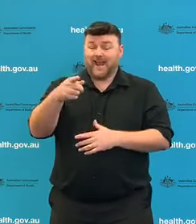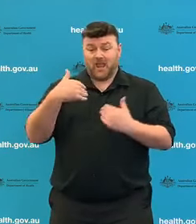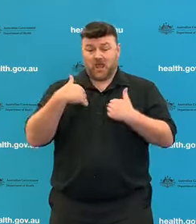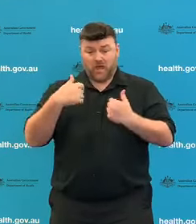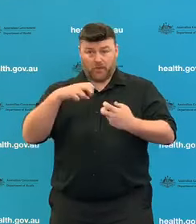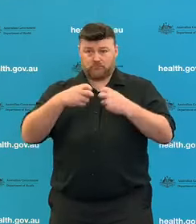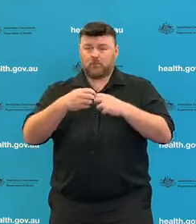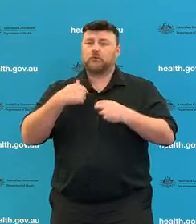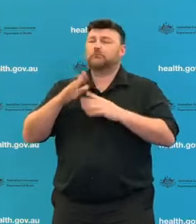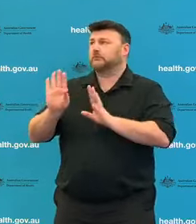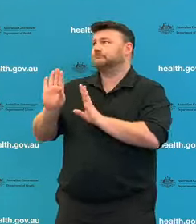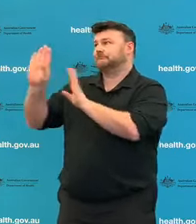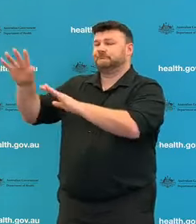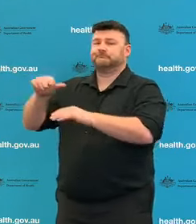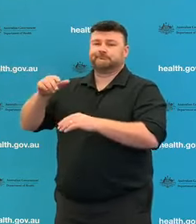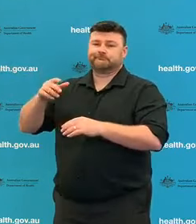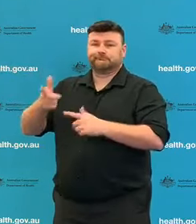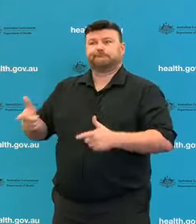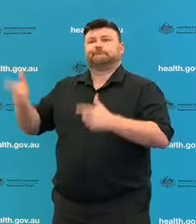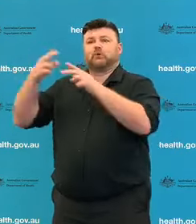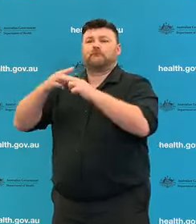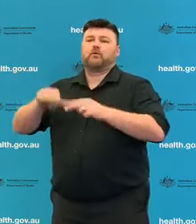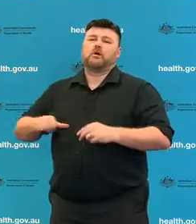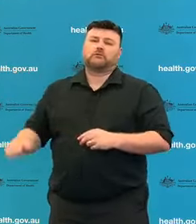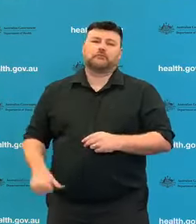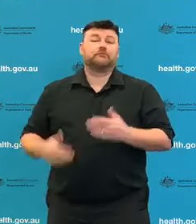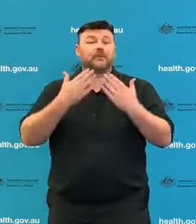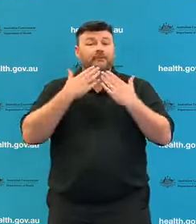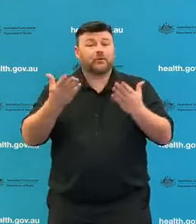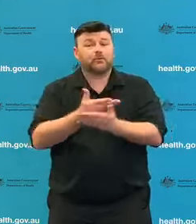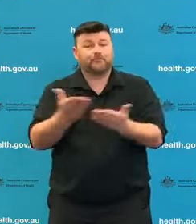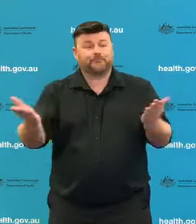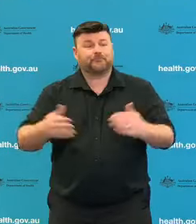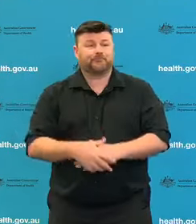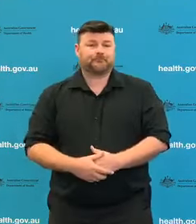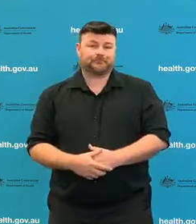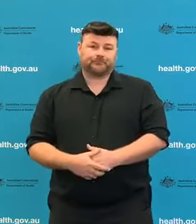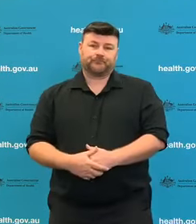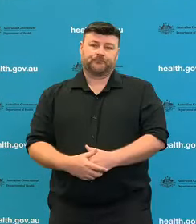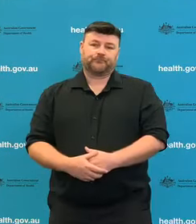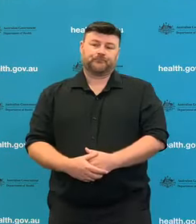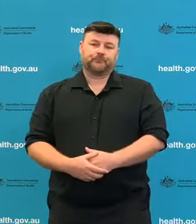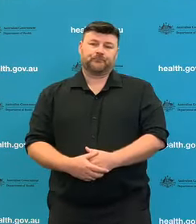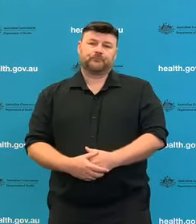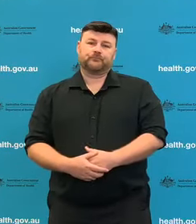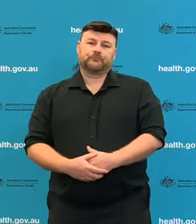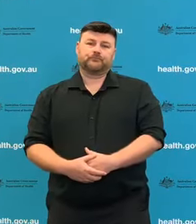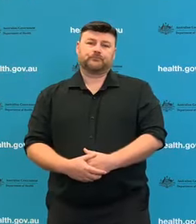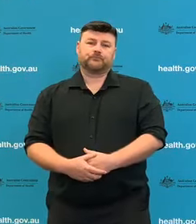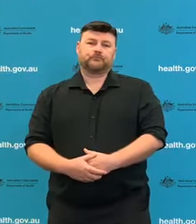So I'll leave it at that thank you. Thank you for your time this afternoon thank you.